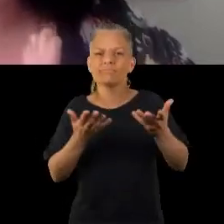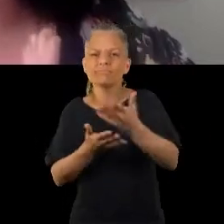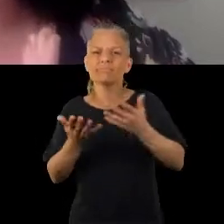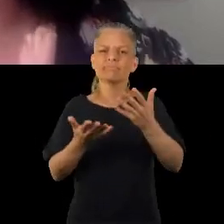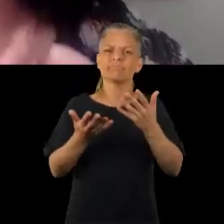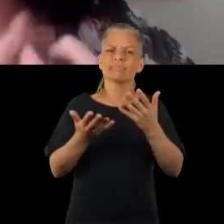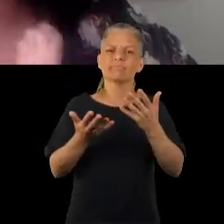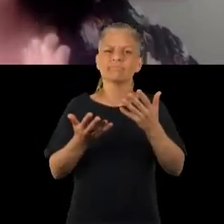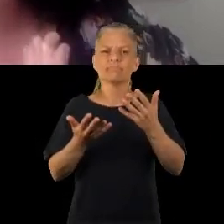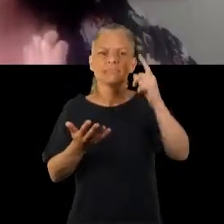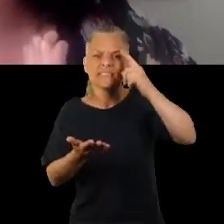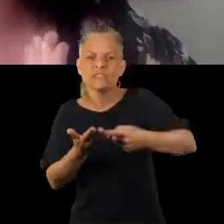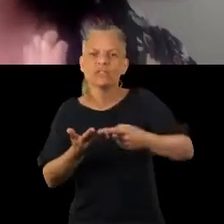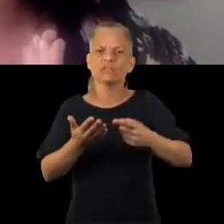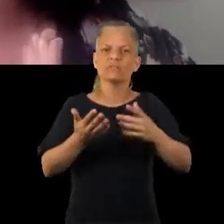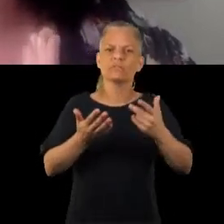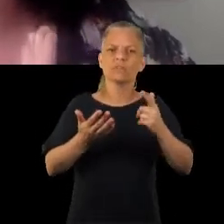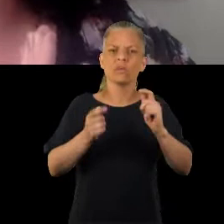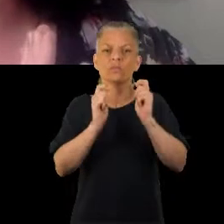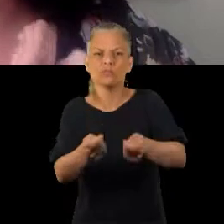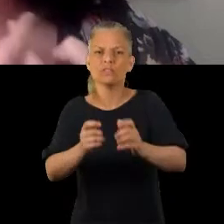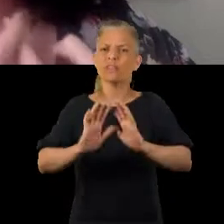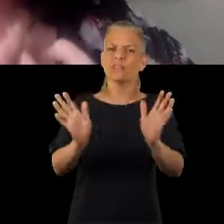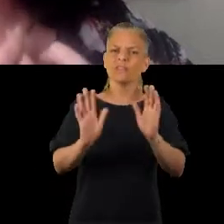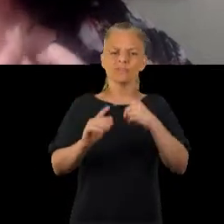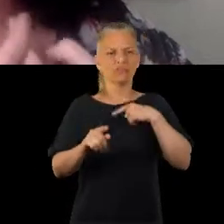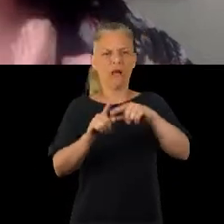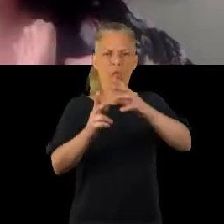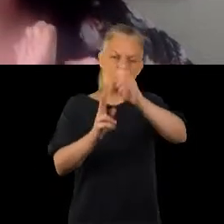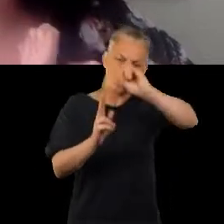a diagnosis or what it means to be struggling with your mental health. And to really, like,